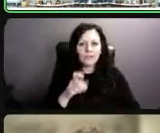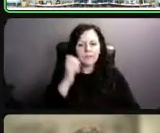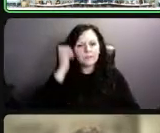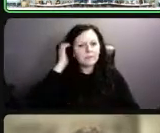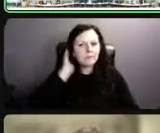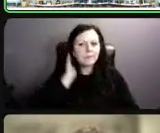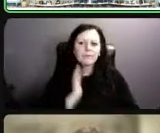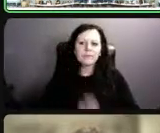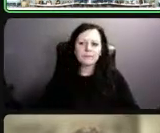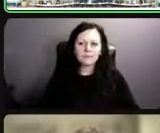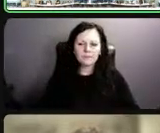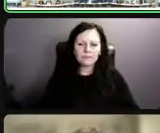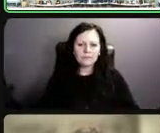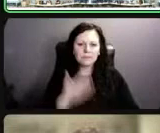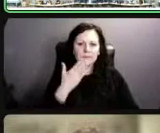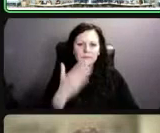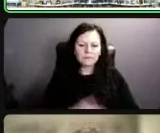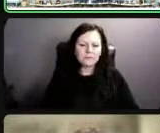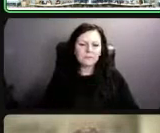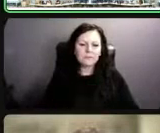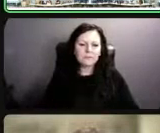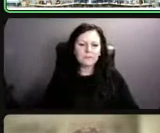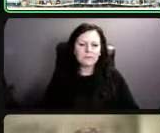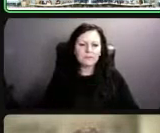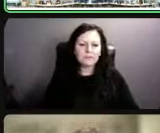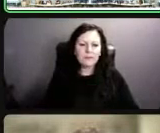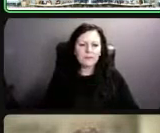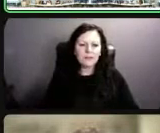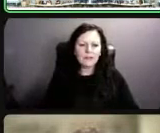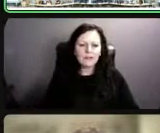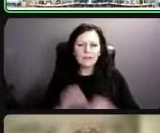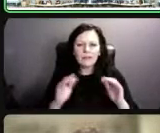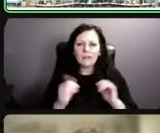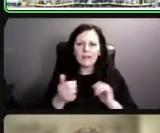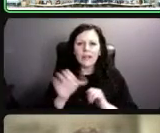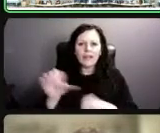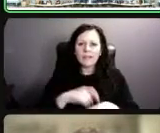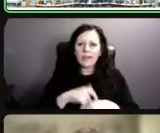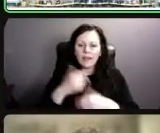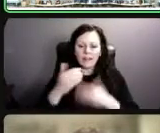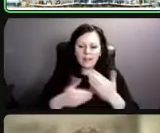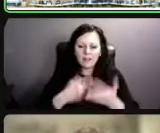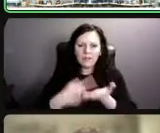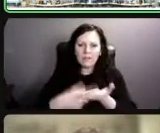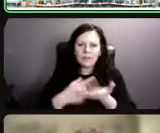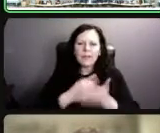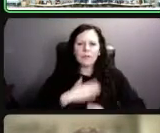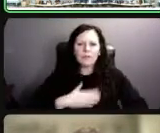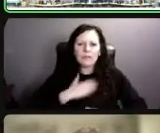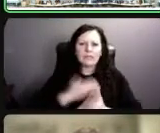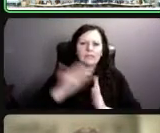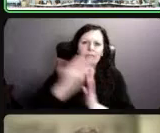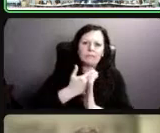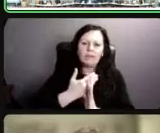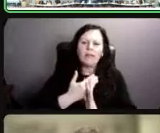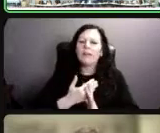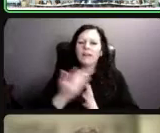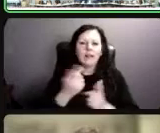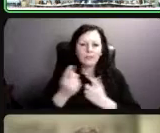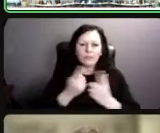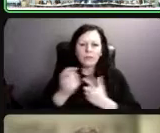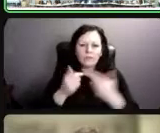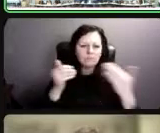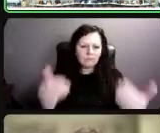QUESTIONS.